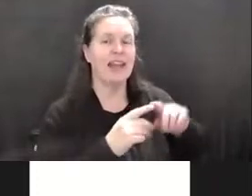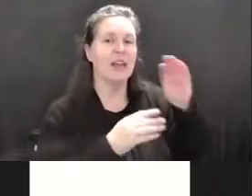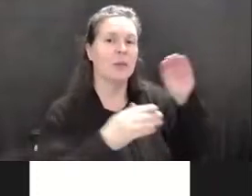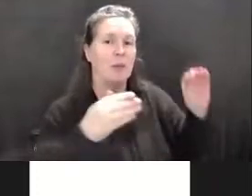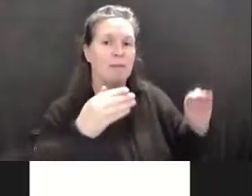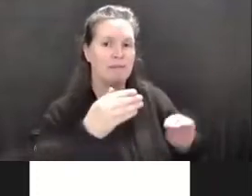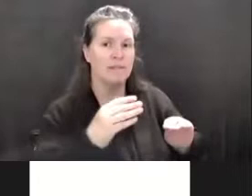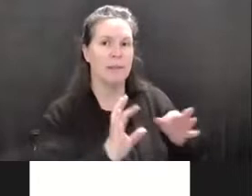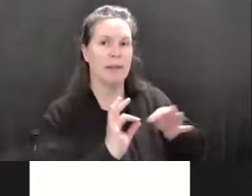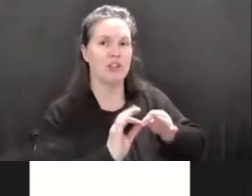Definition section.